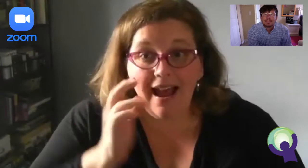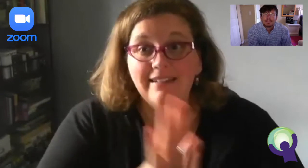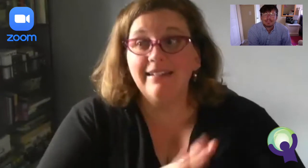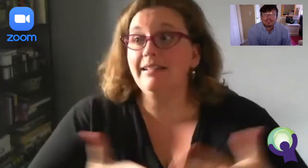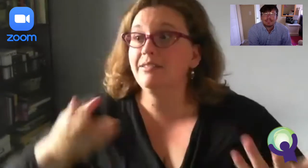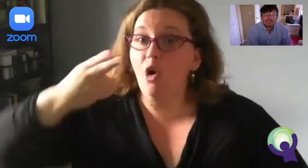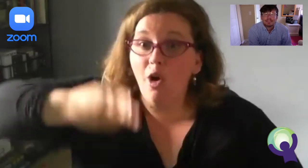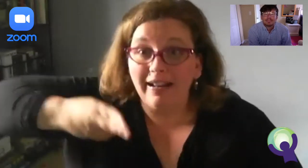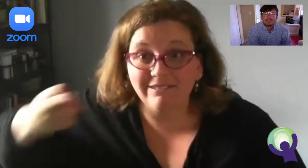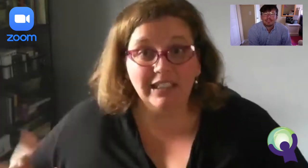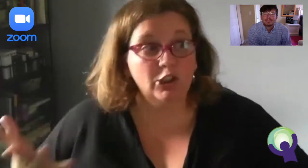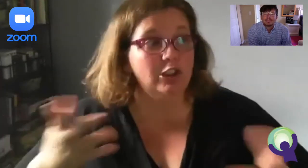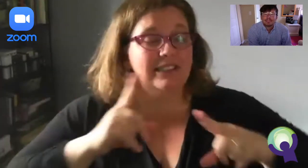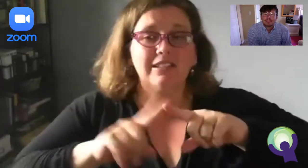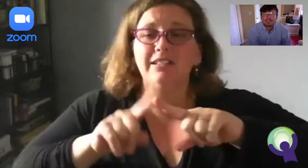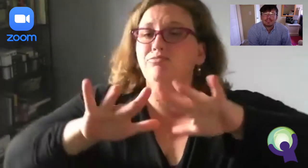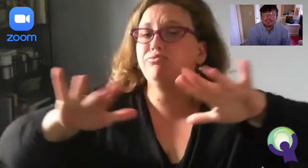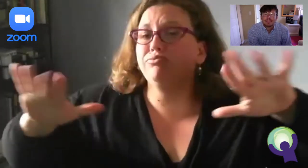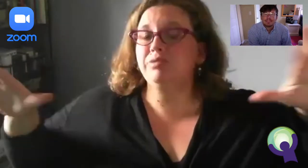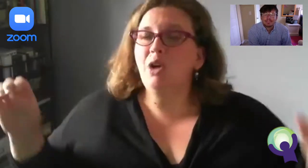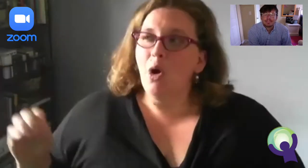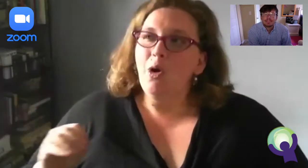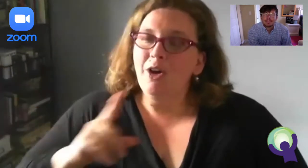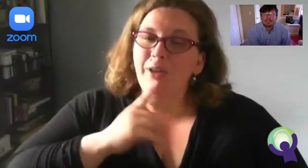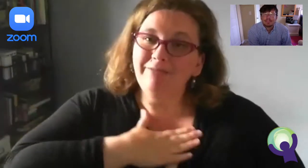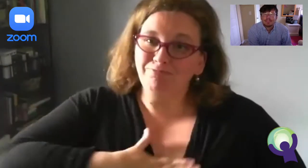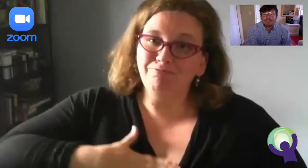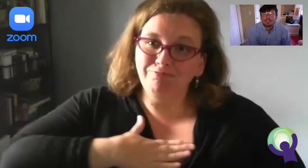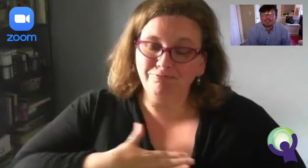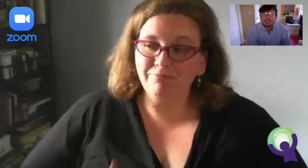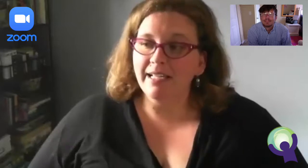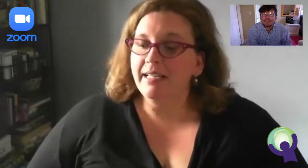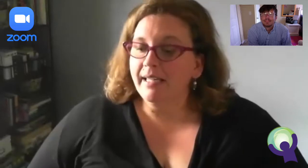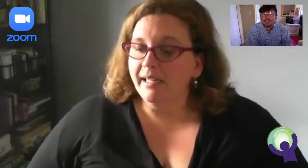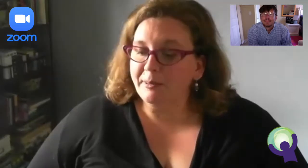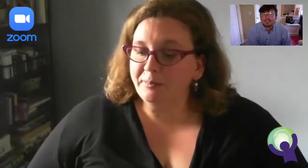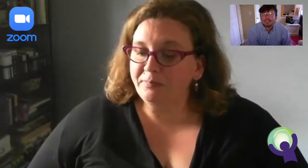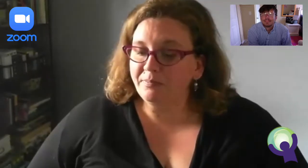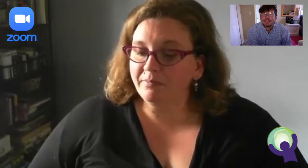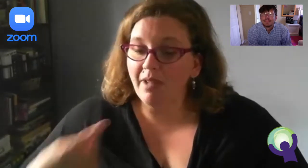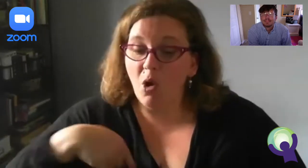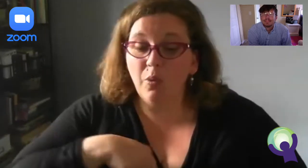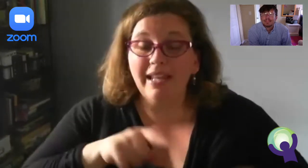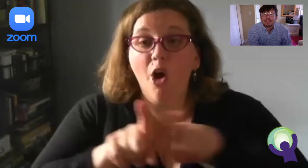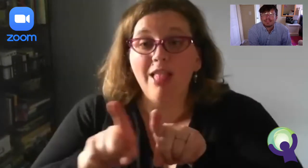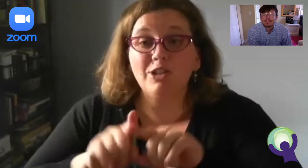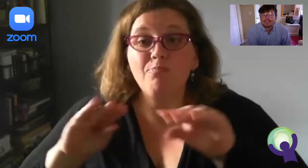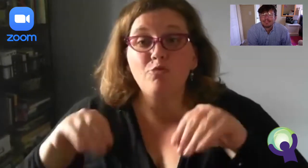culture, people who are deafblind people, who are hard of hearing, all of those topics in general. I really enjoy my job.